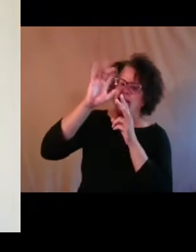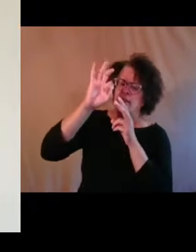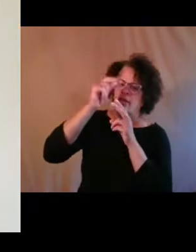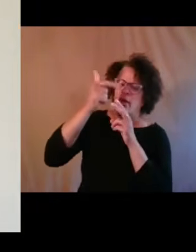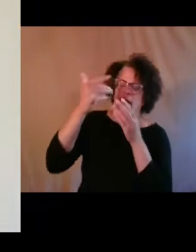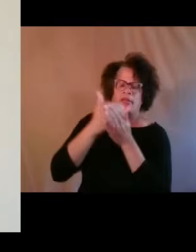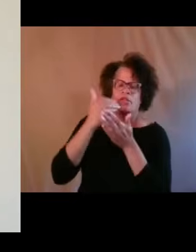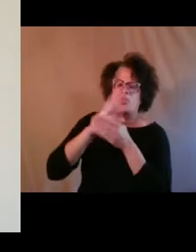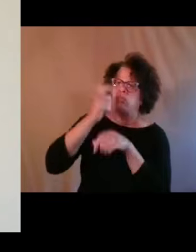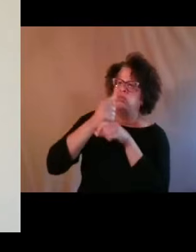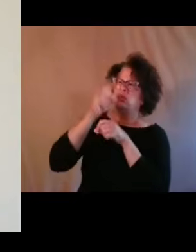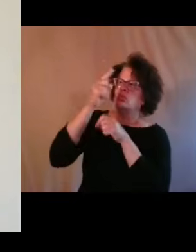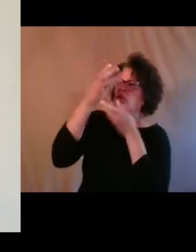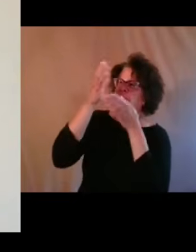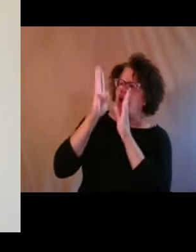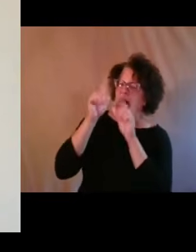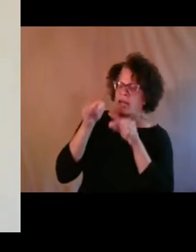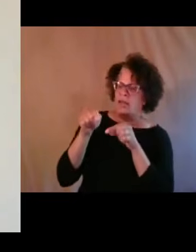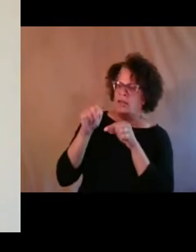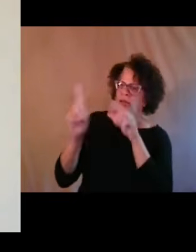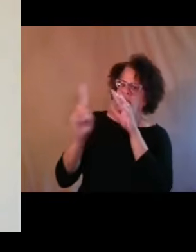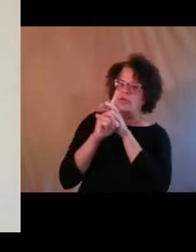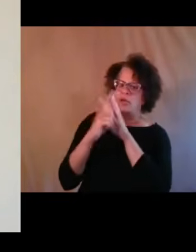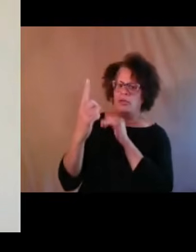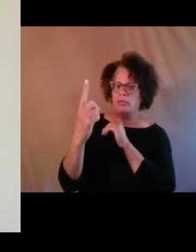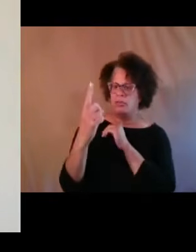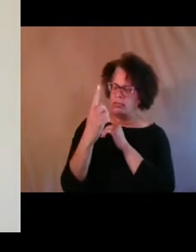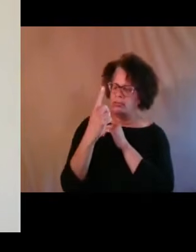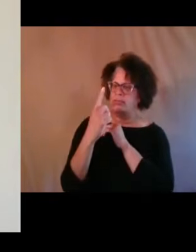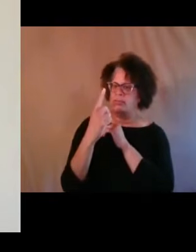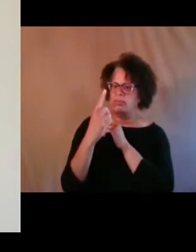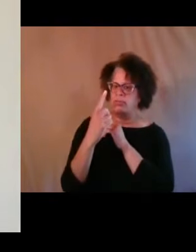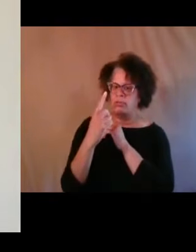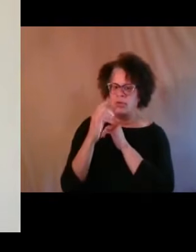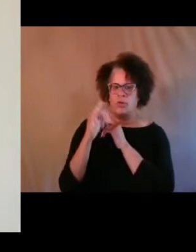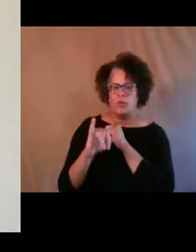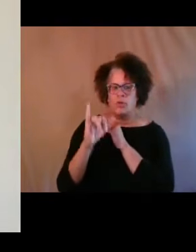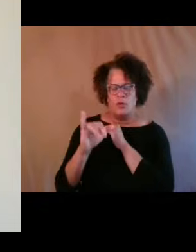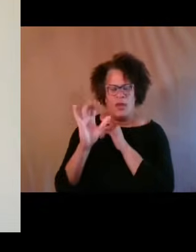of God appearing right before her like, isn't this,